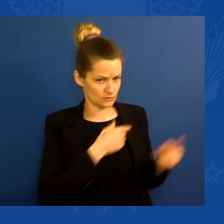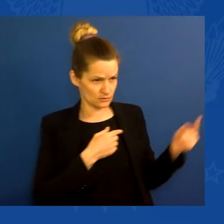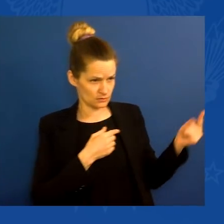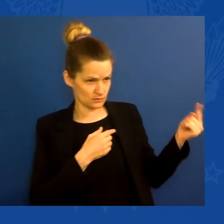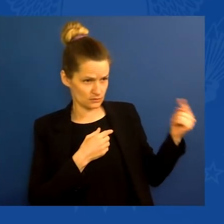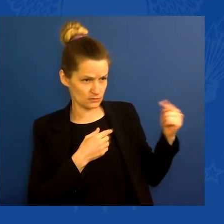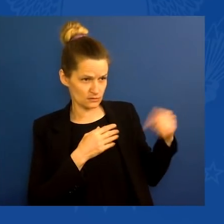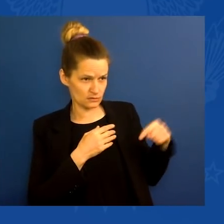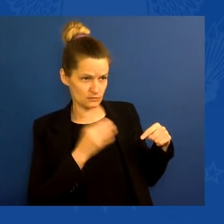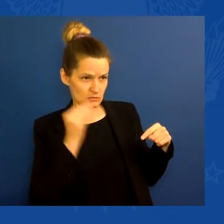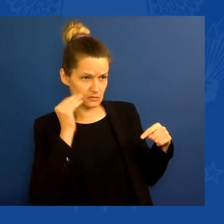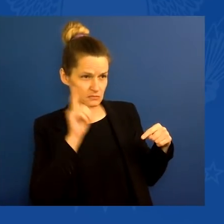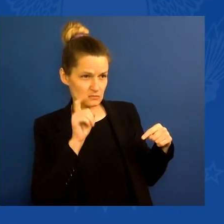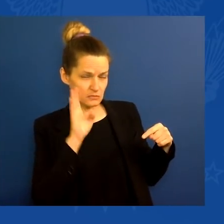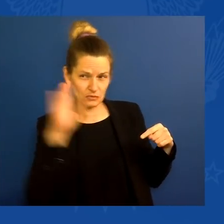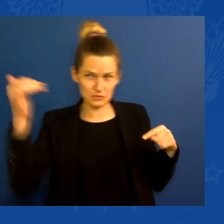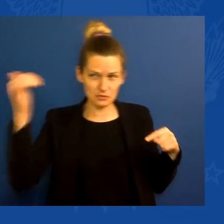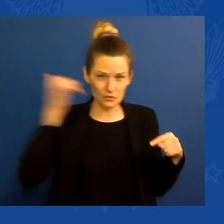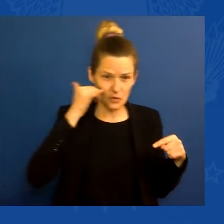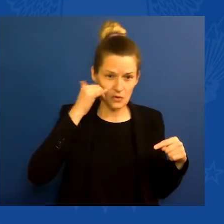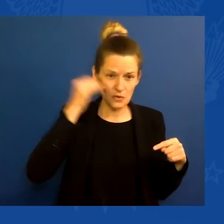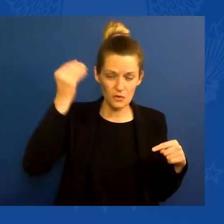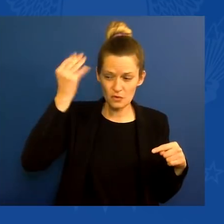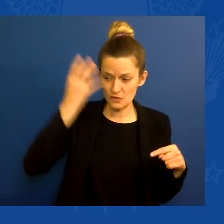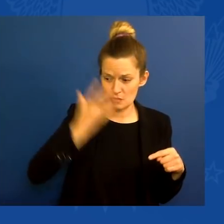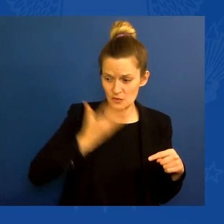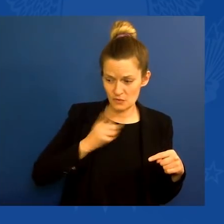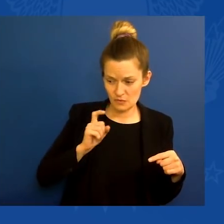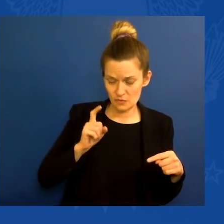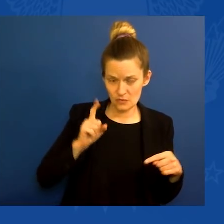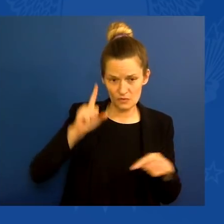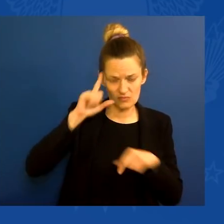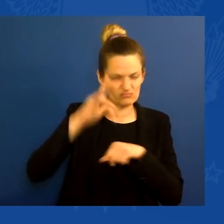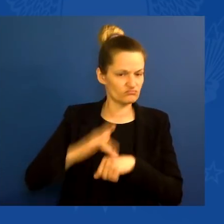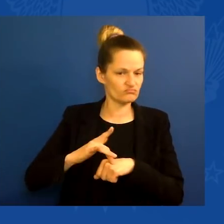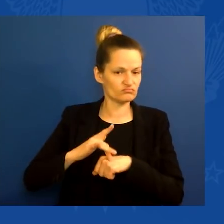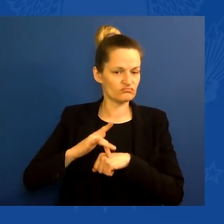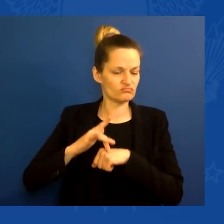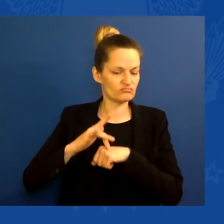And now you look at an empty chair. Although I didn't personally know your husbands,